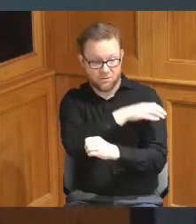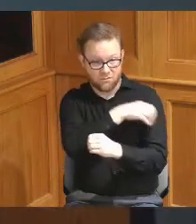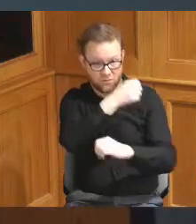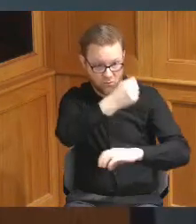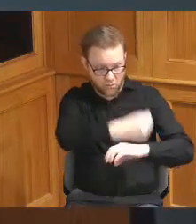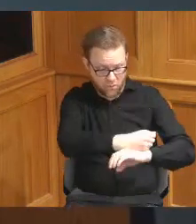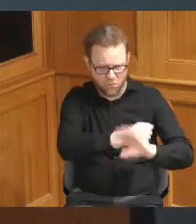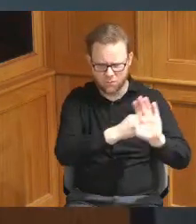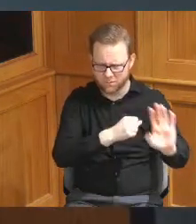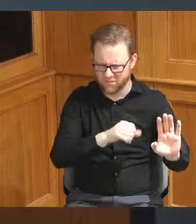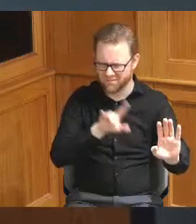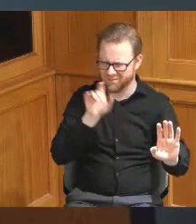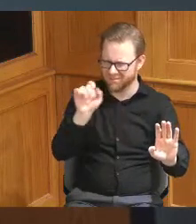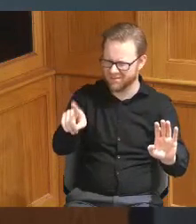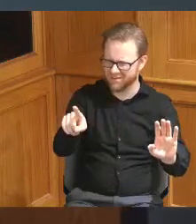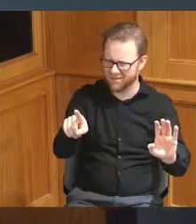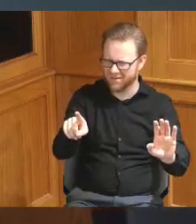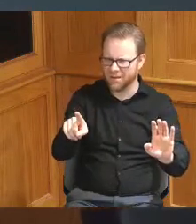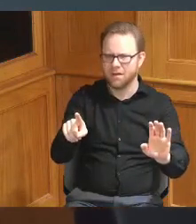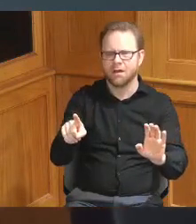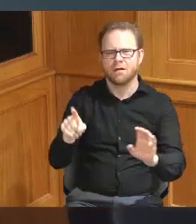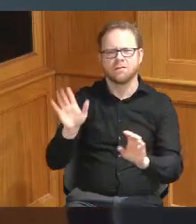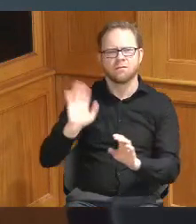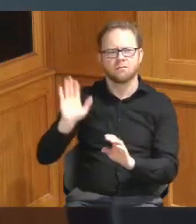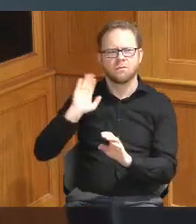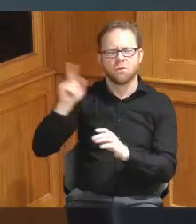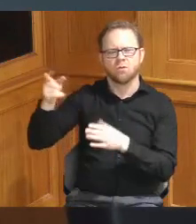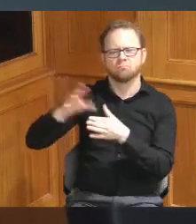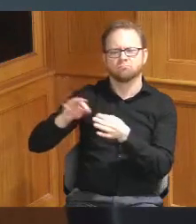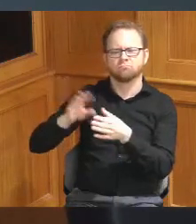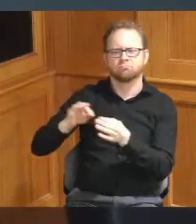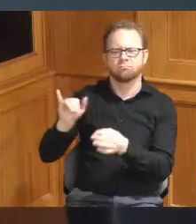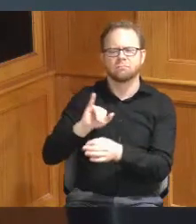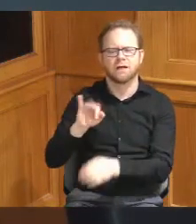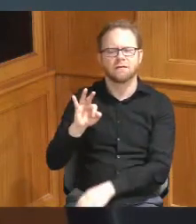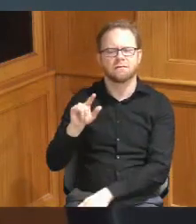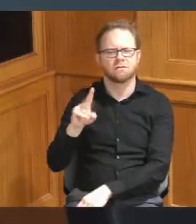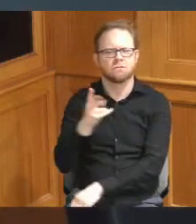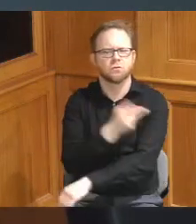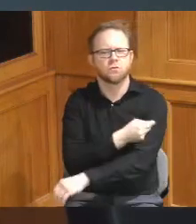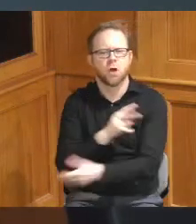at one point we were told it's kind of like the flu shot that we would have to take some type